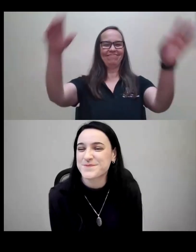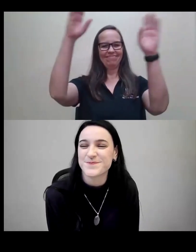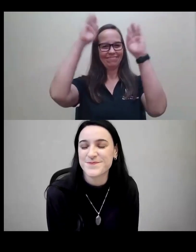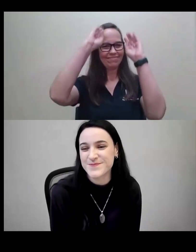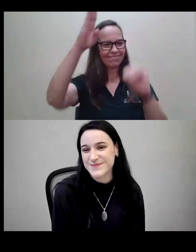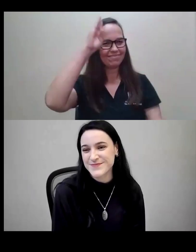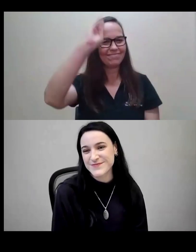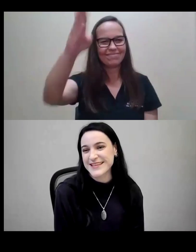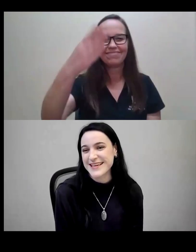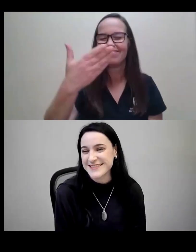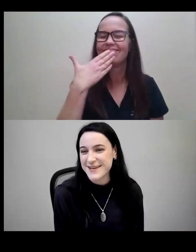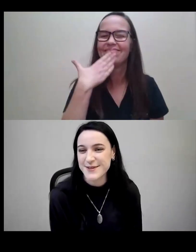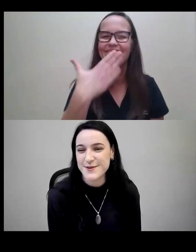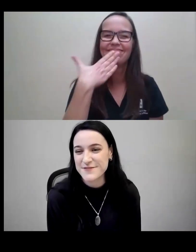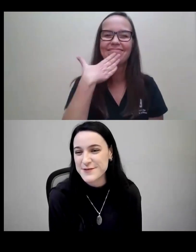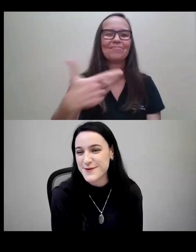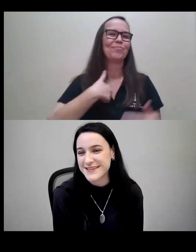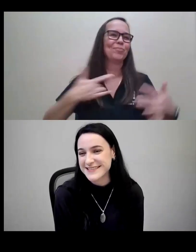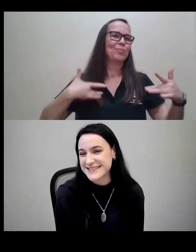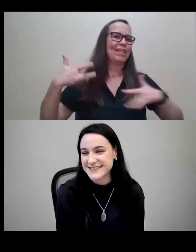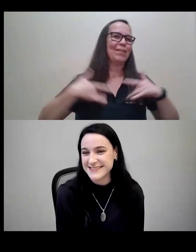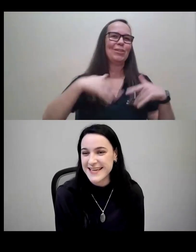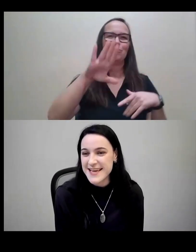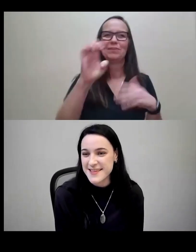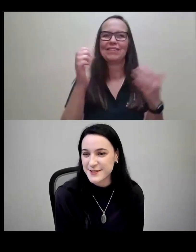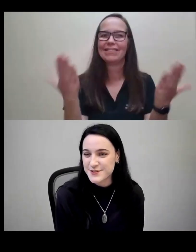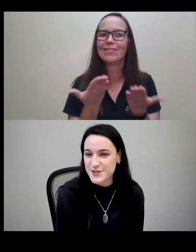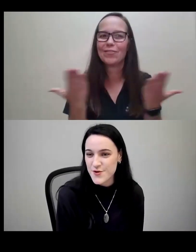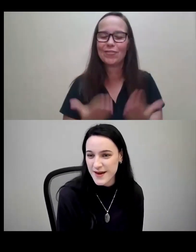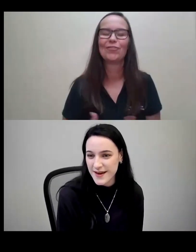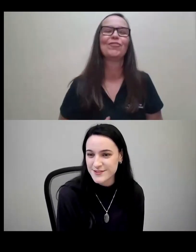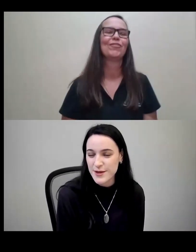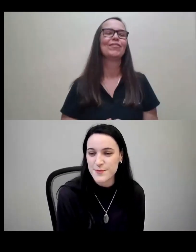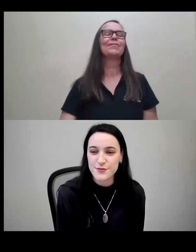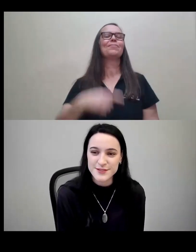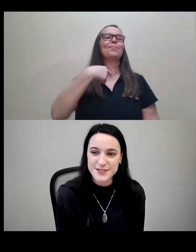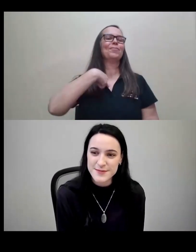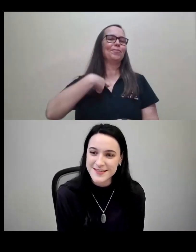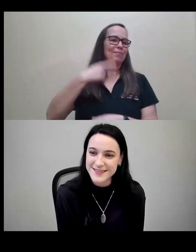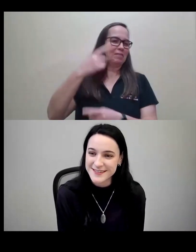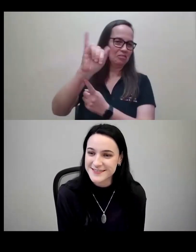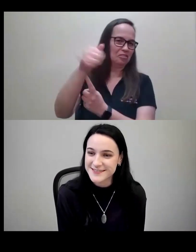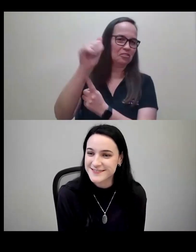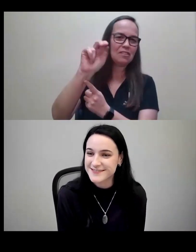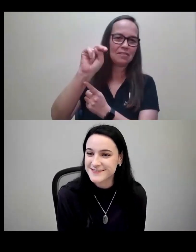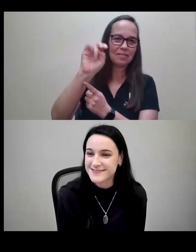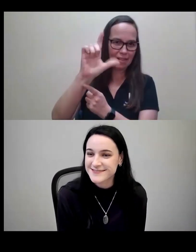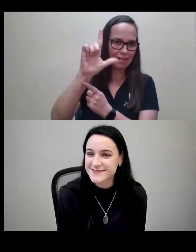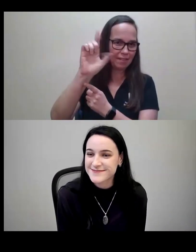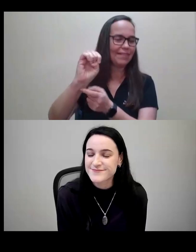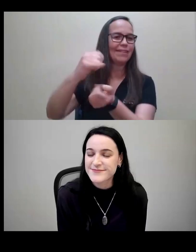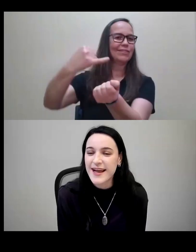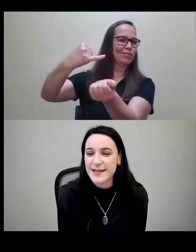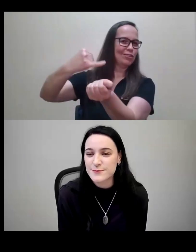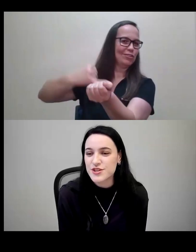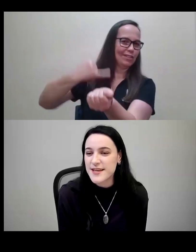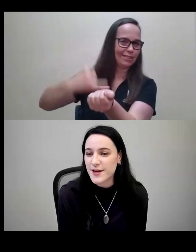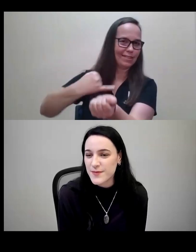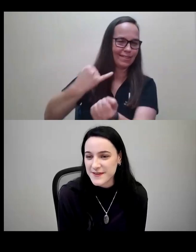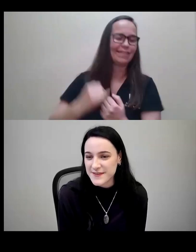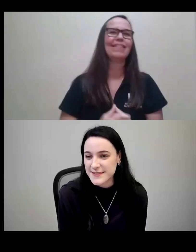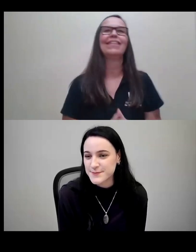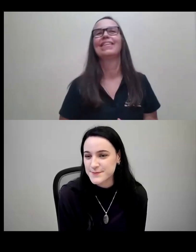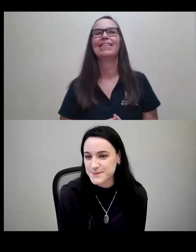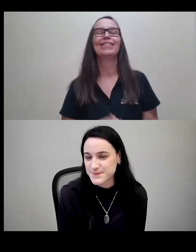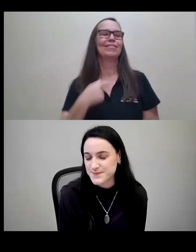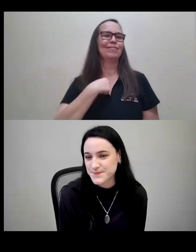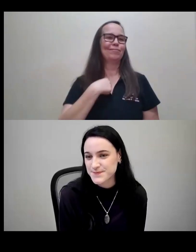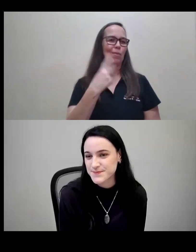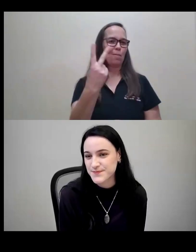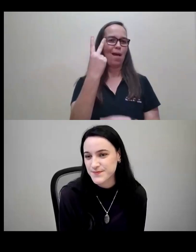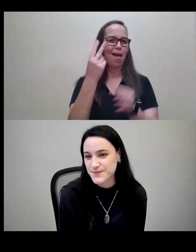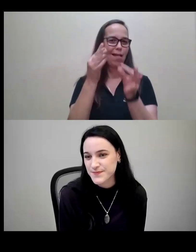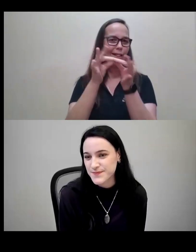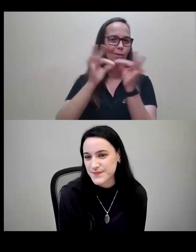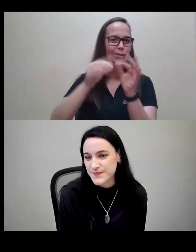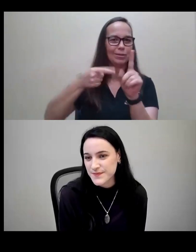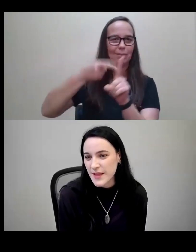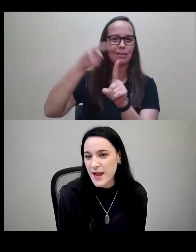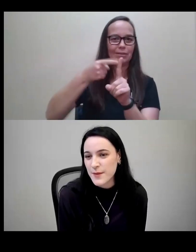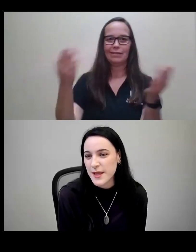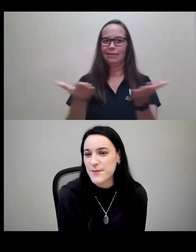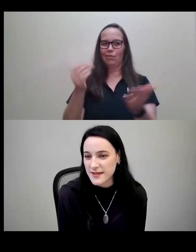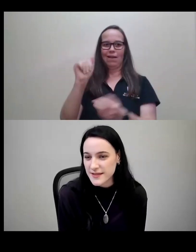Yes. Hello, everyone. Thank you so much. I'm thrilled to be here. I am Janelle Berry. I'm a